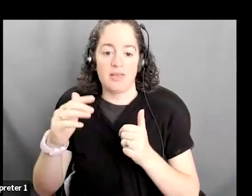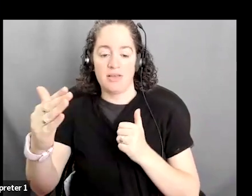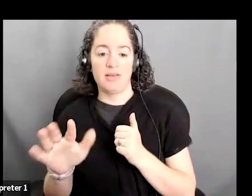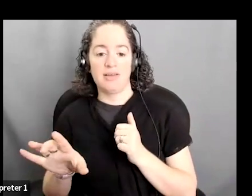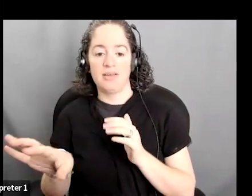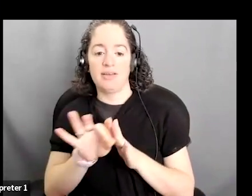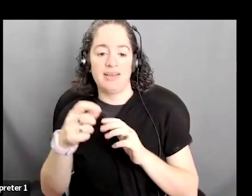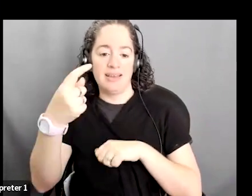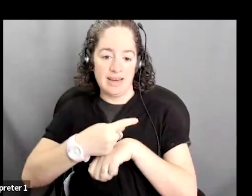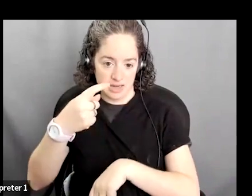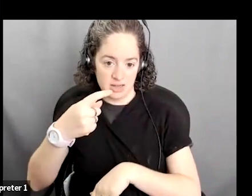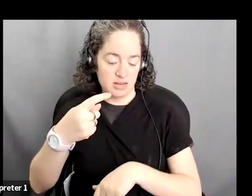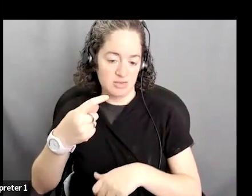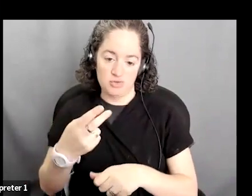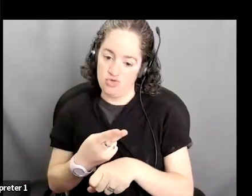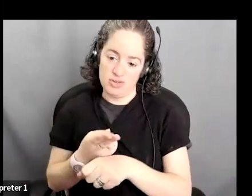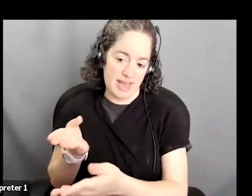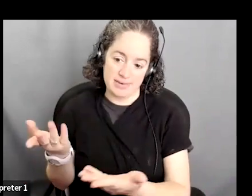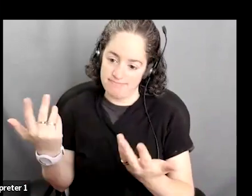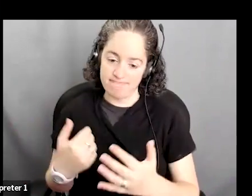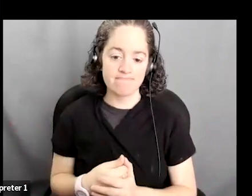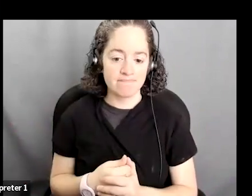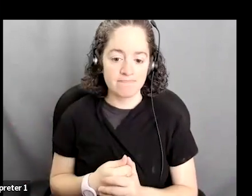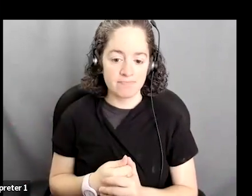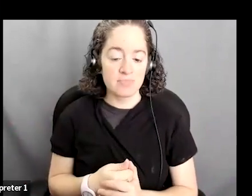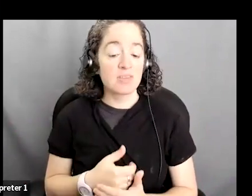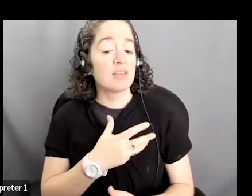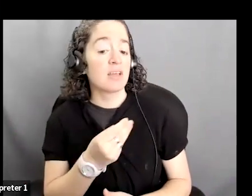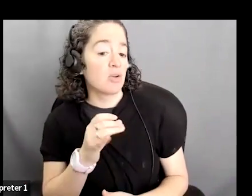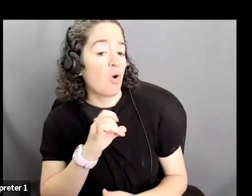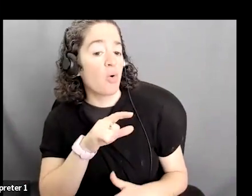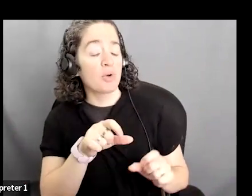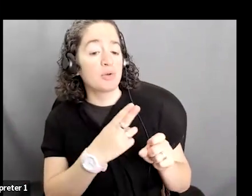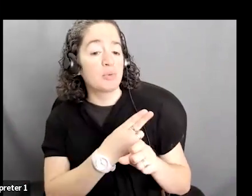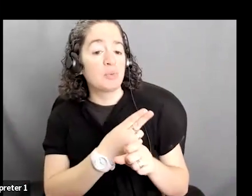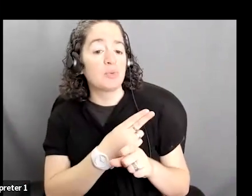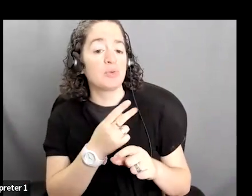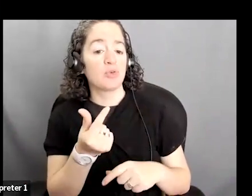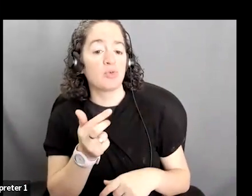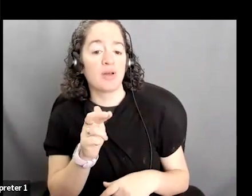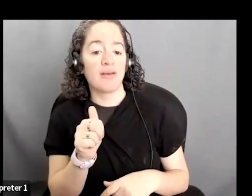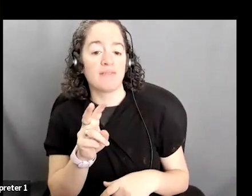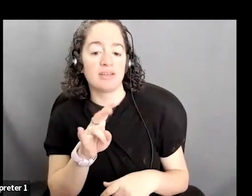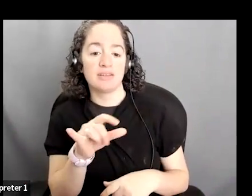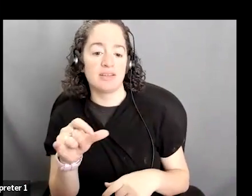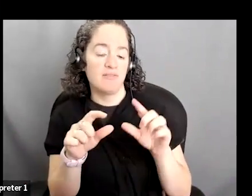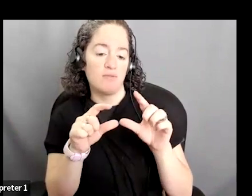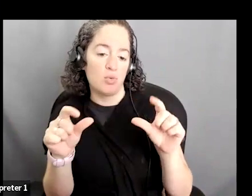Then you just use that. You can also use the Gravity Forms day field and turn off the date picker.